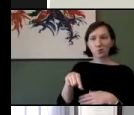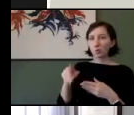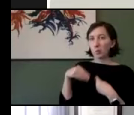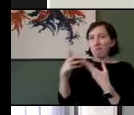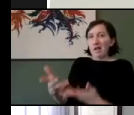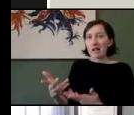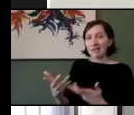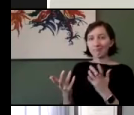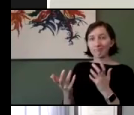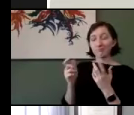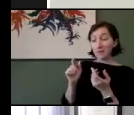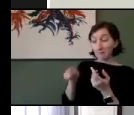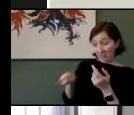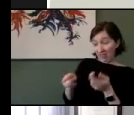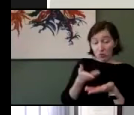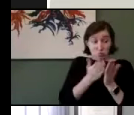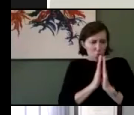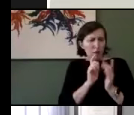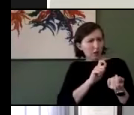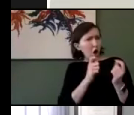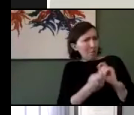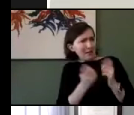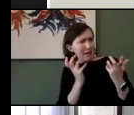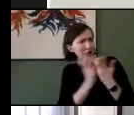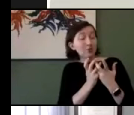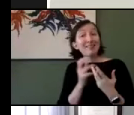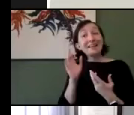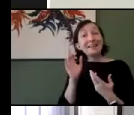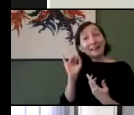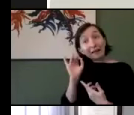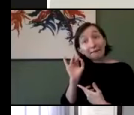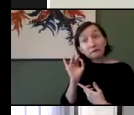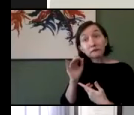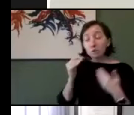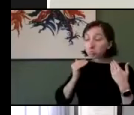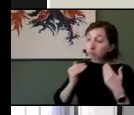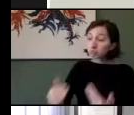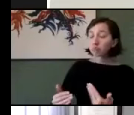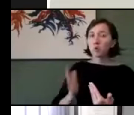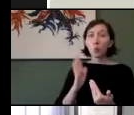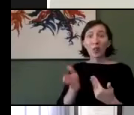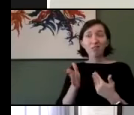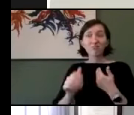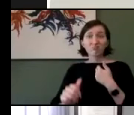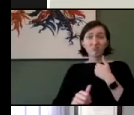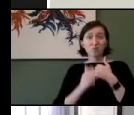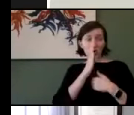if doing so would create a direct threat to the employees or customers